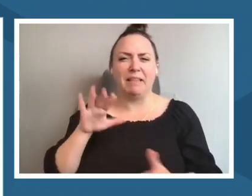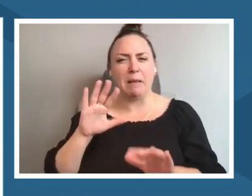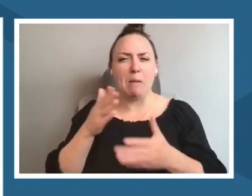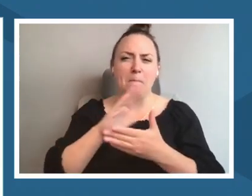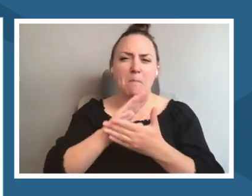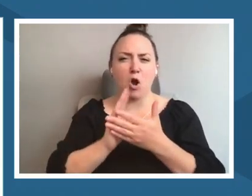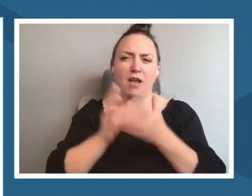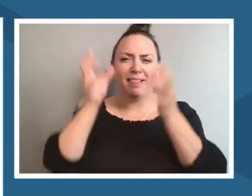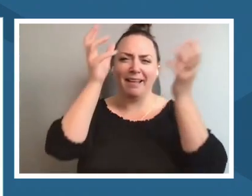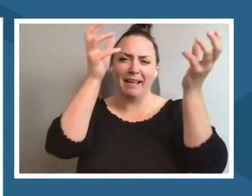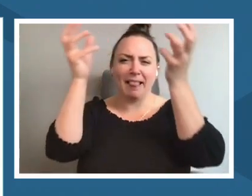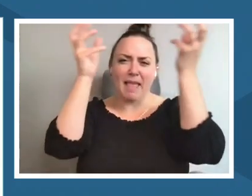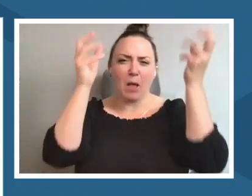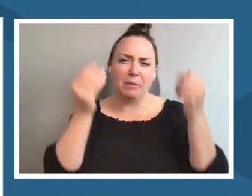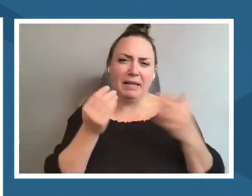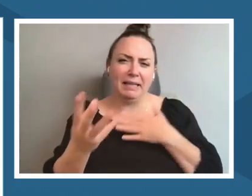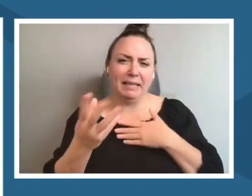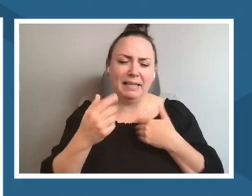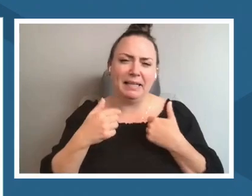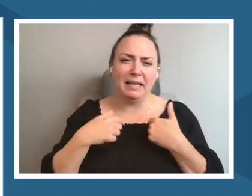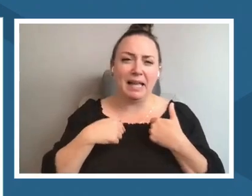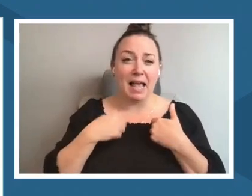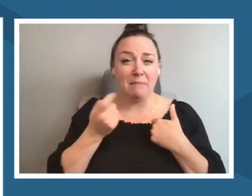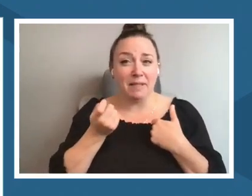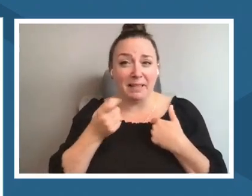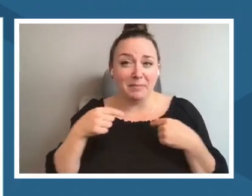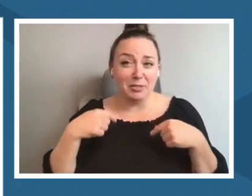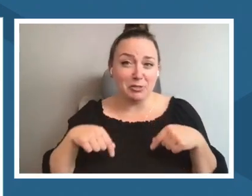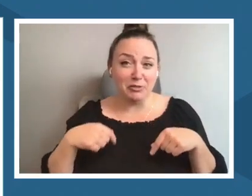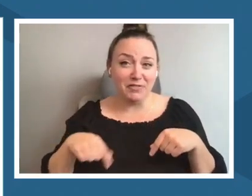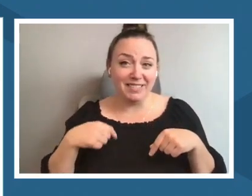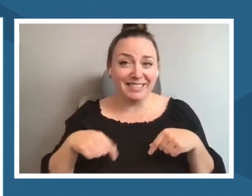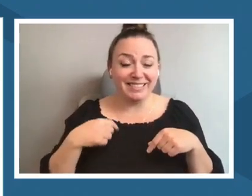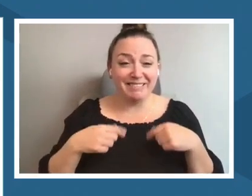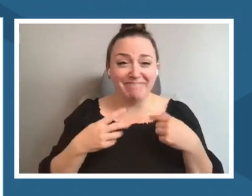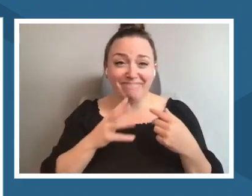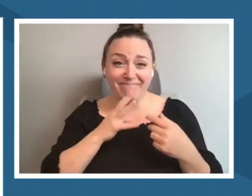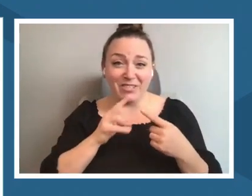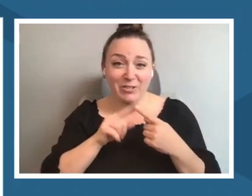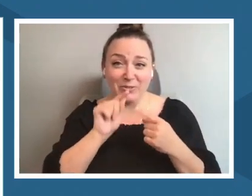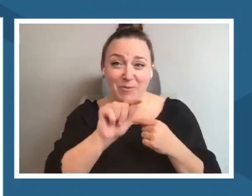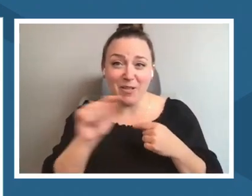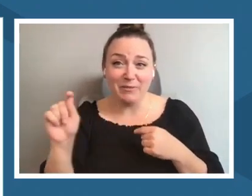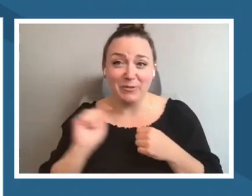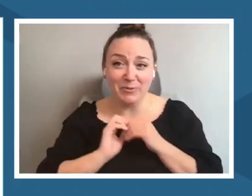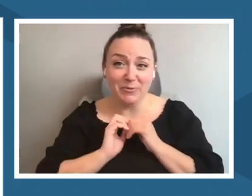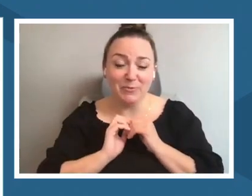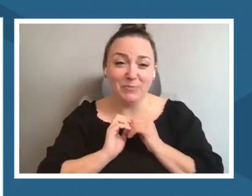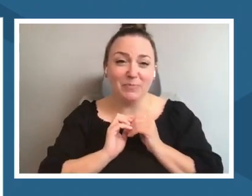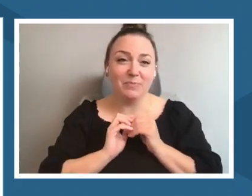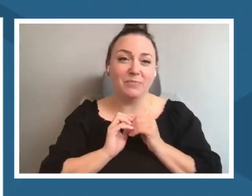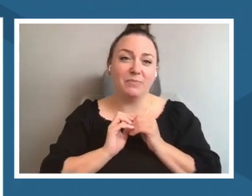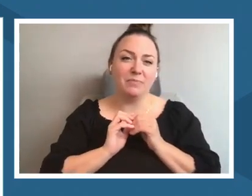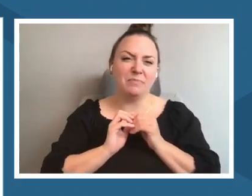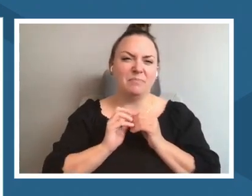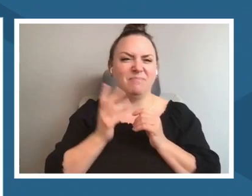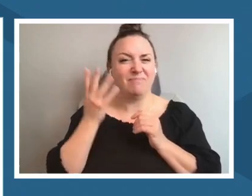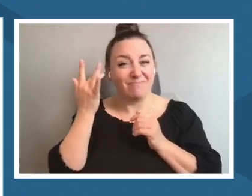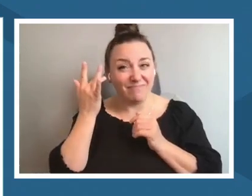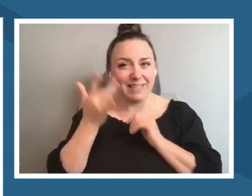honestly i'm a little nervous there talking with all y'all um